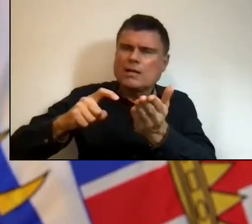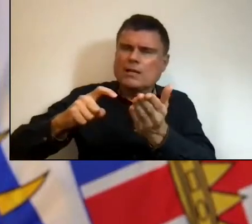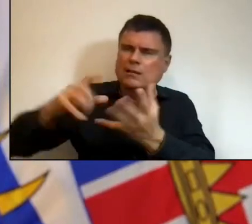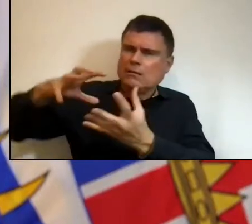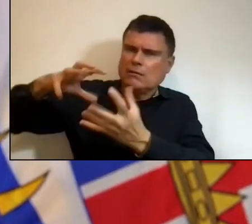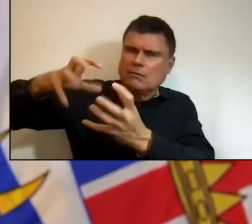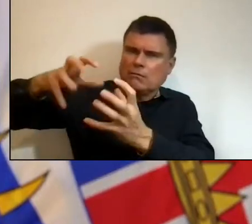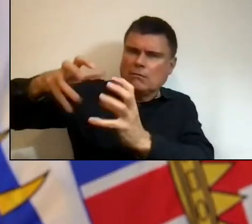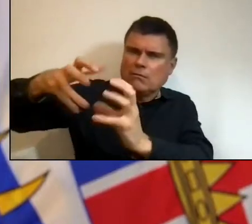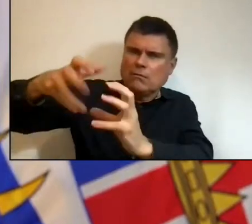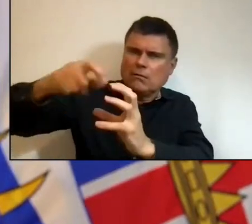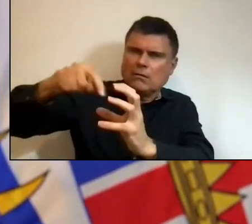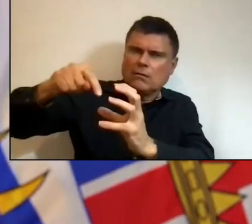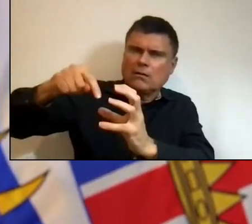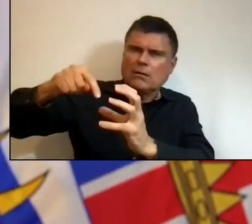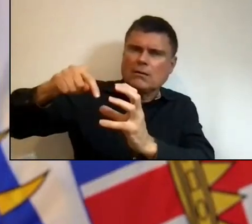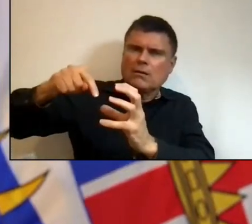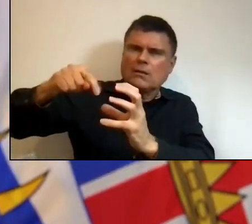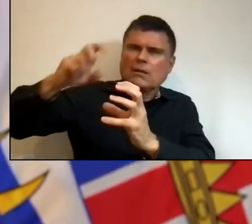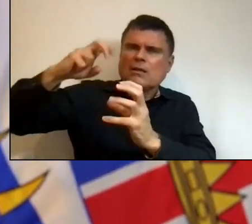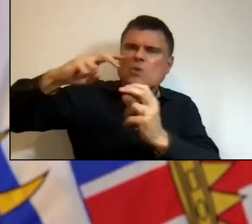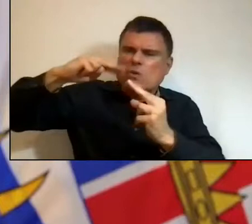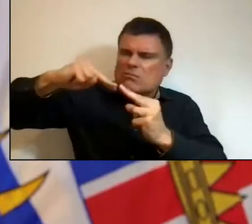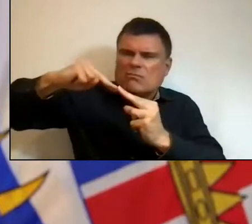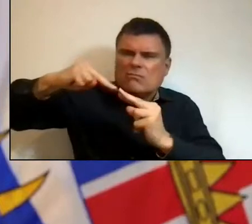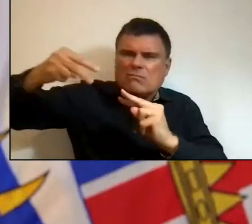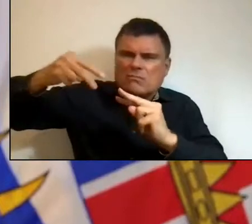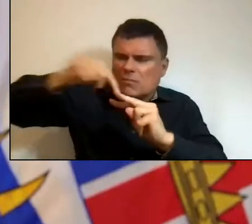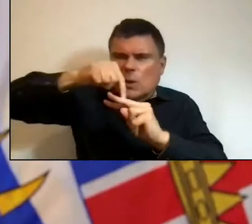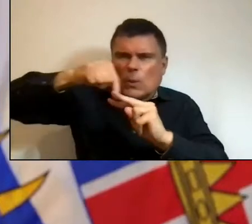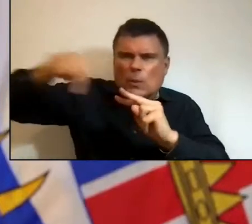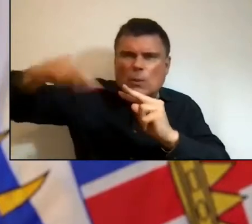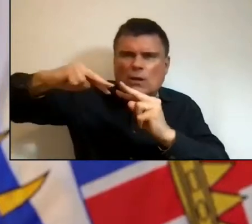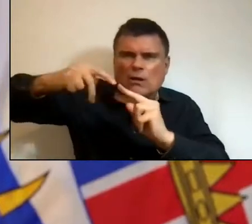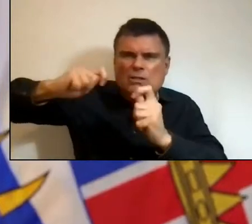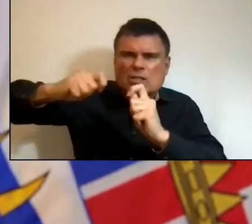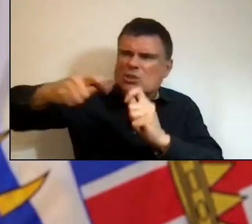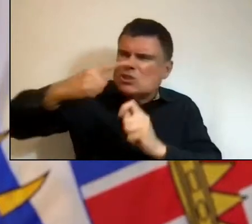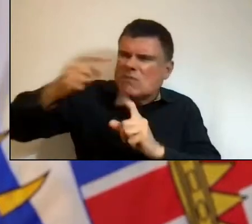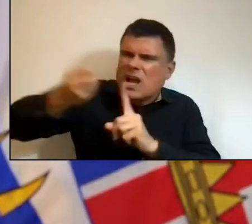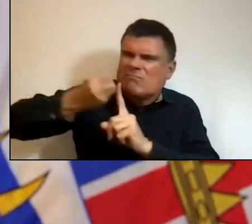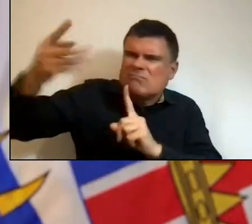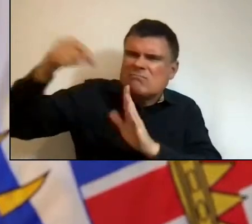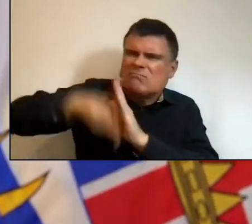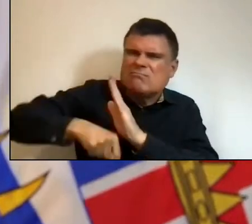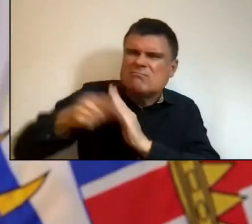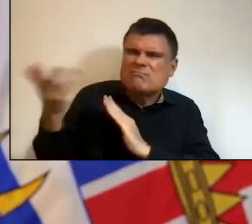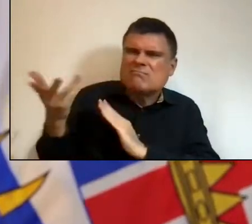testing. Can you explain the process by which you are identifying these